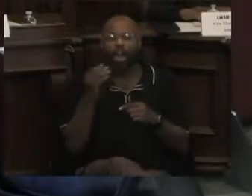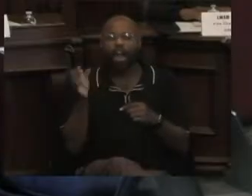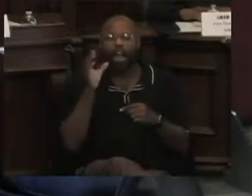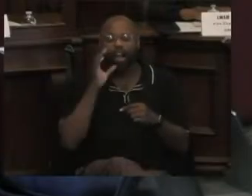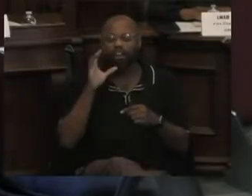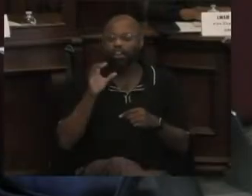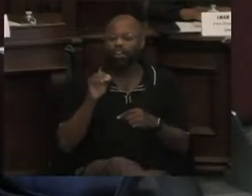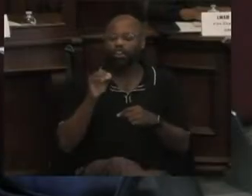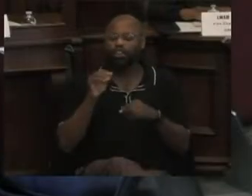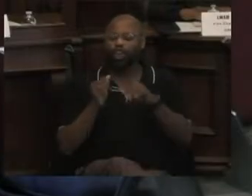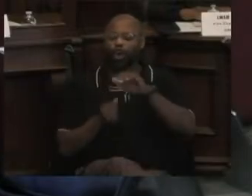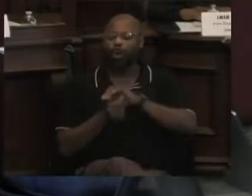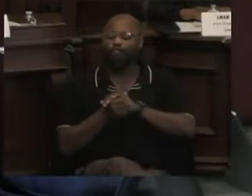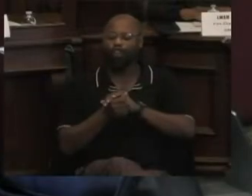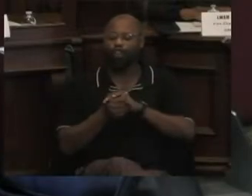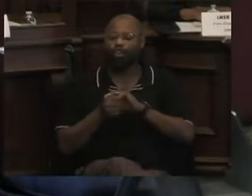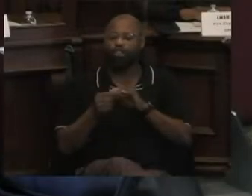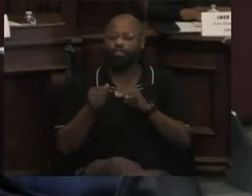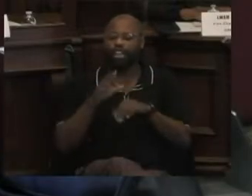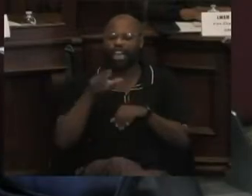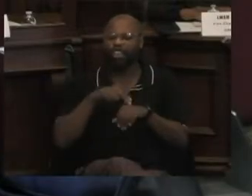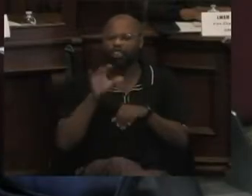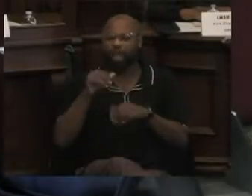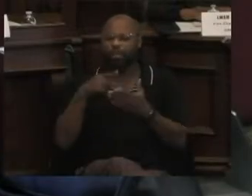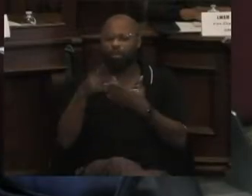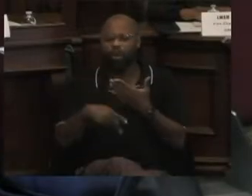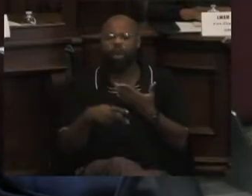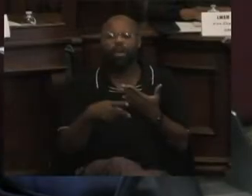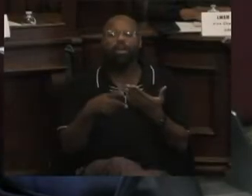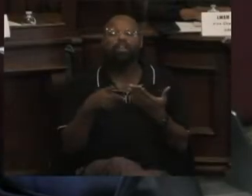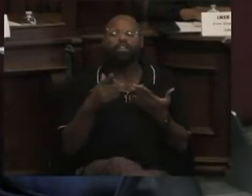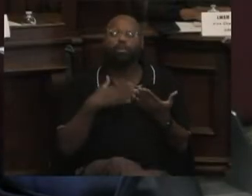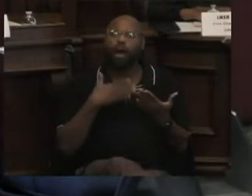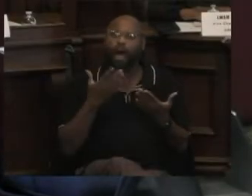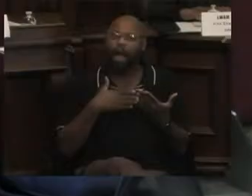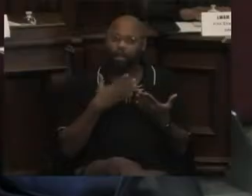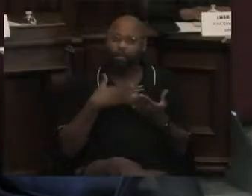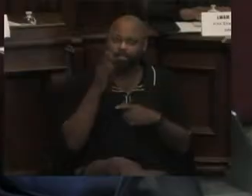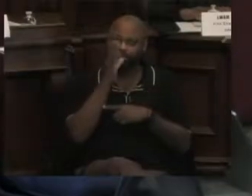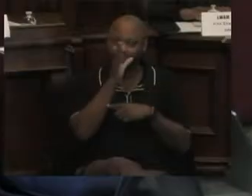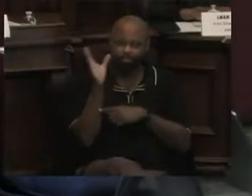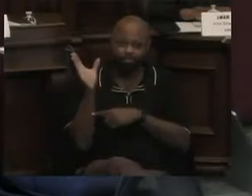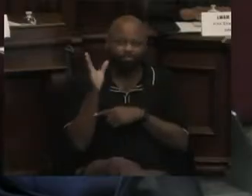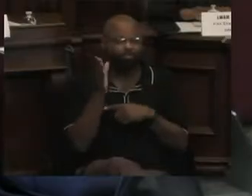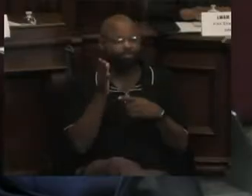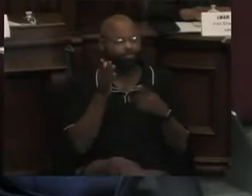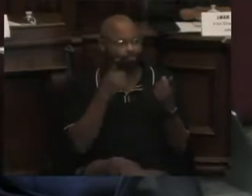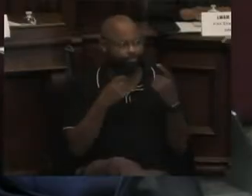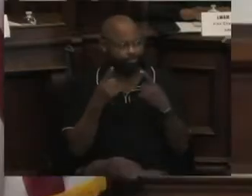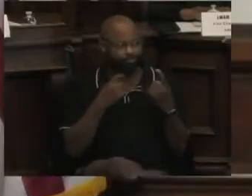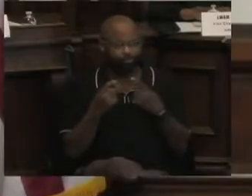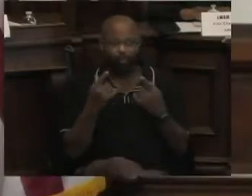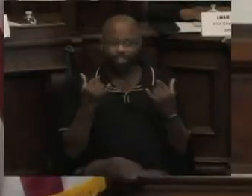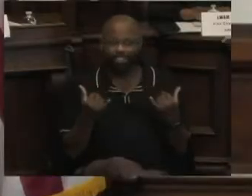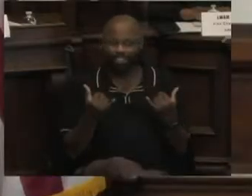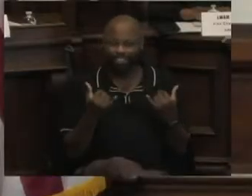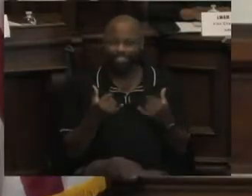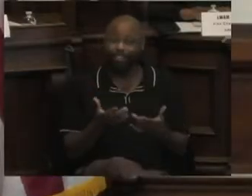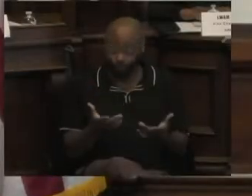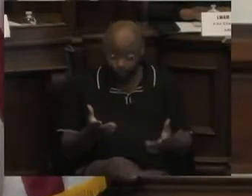potential harm to civil liberties and the covert nature of the program. So that's the description of how I changed